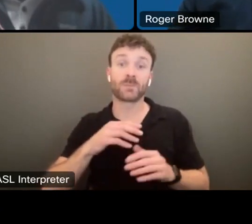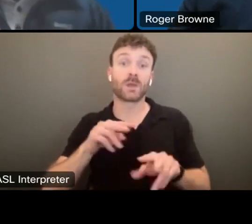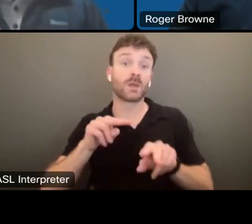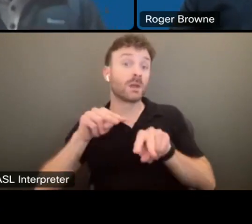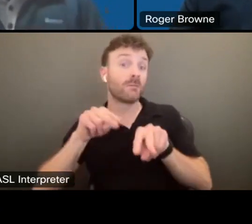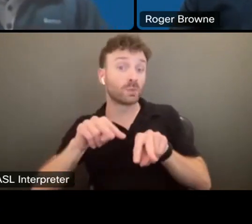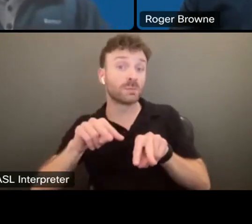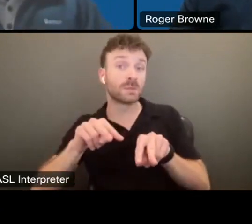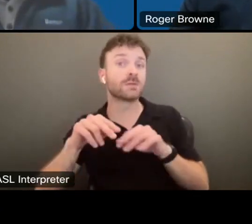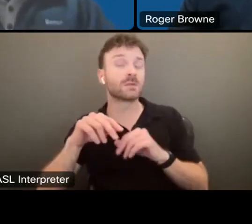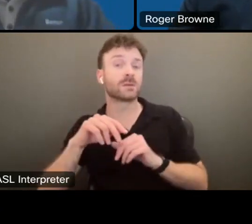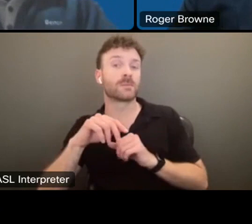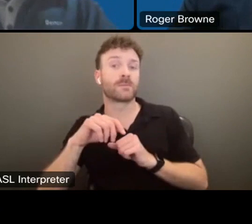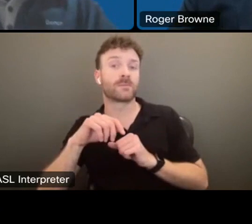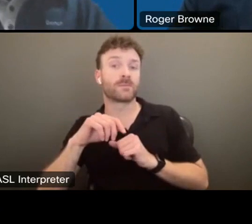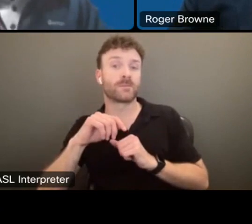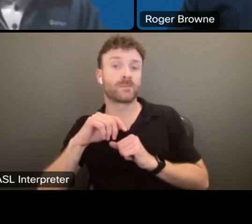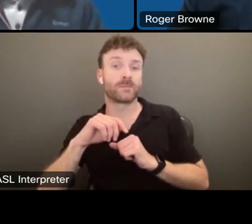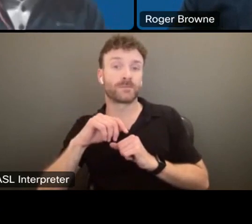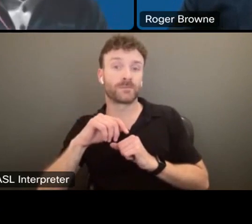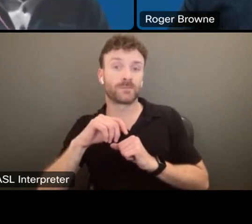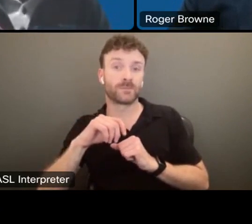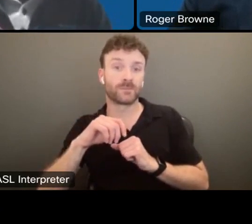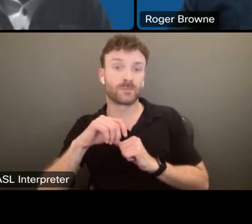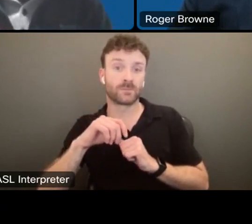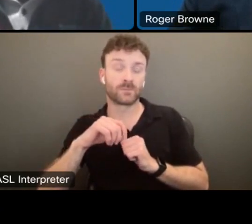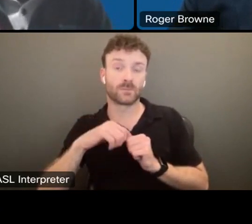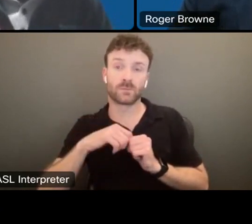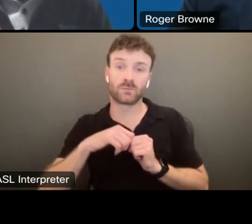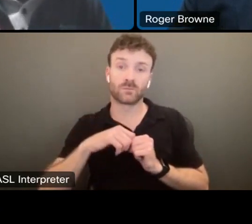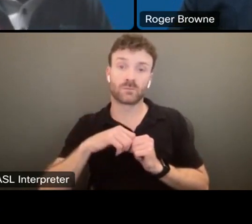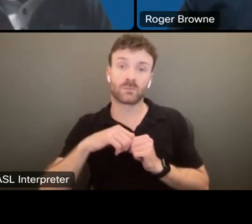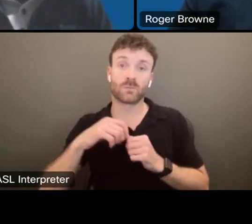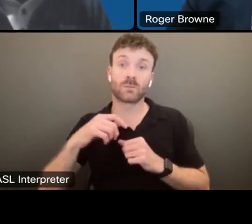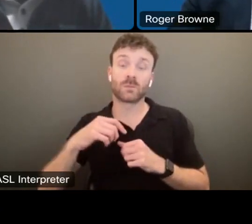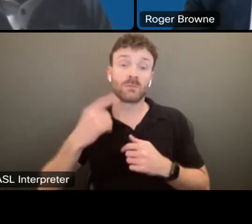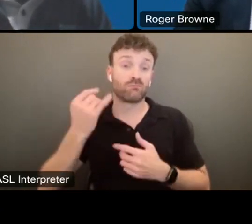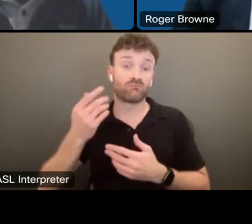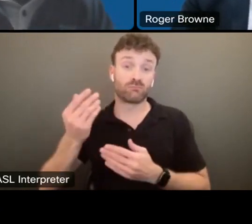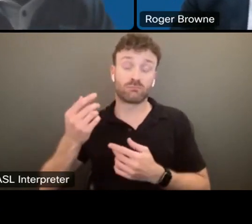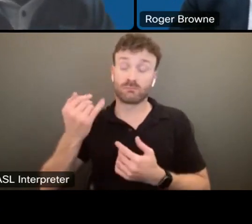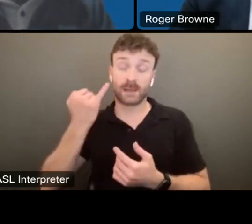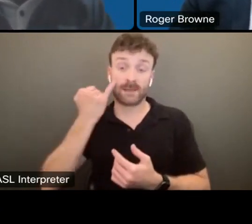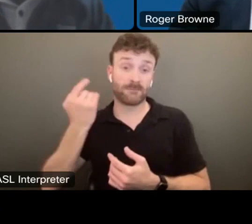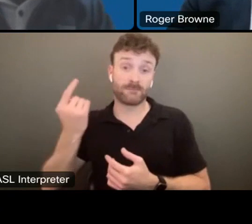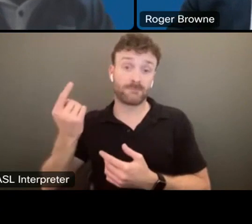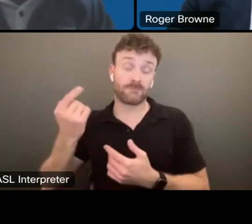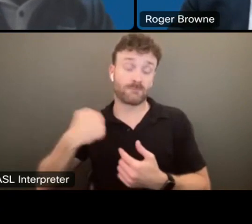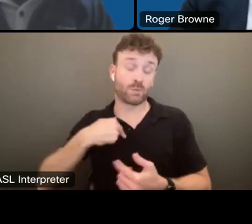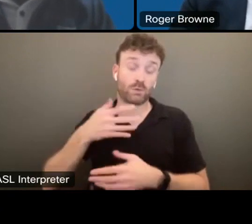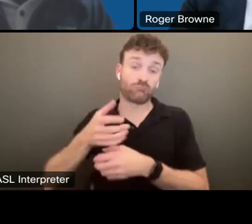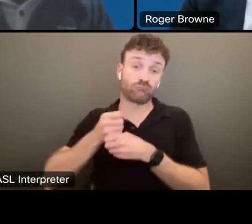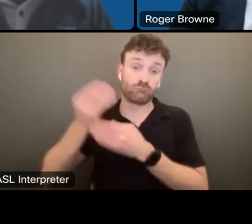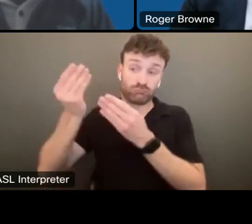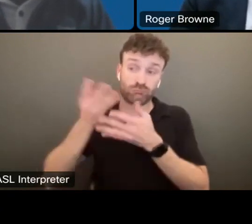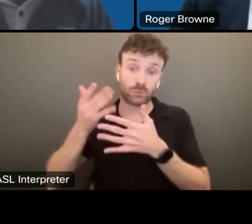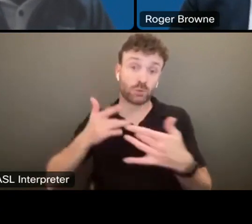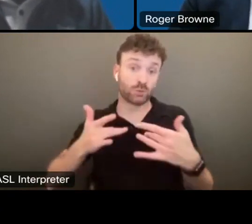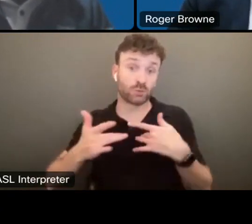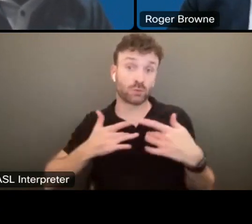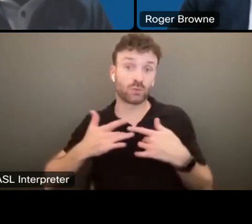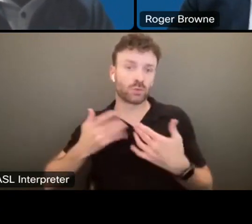enforcement aspect of this is if when we receive concerns or we get notification of issues